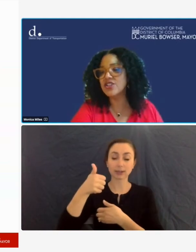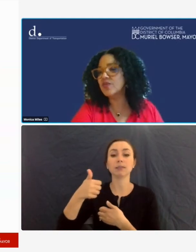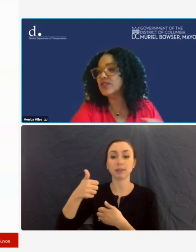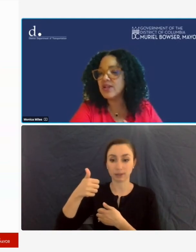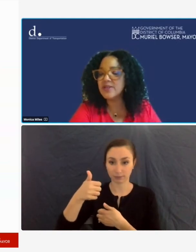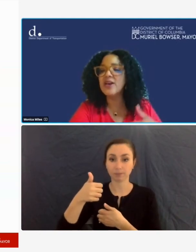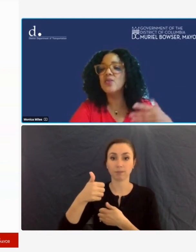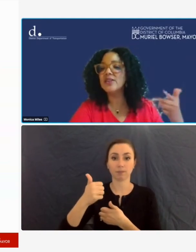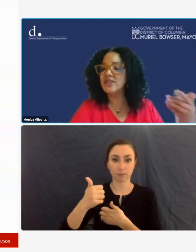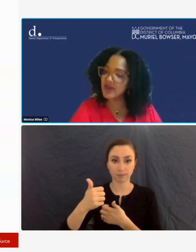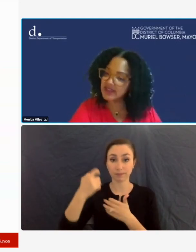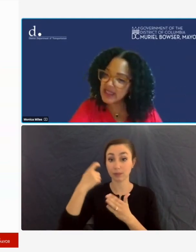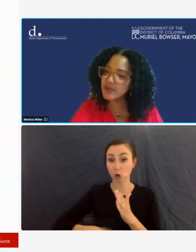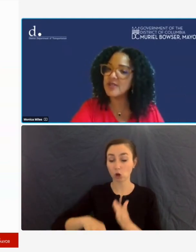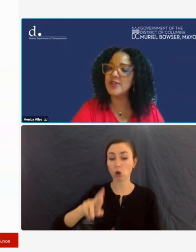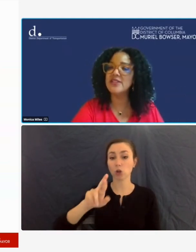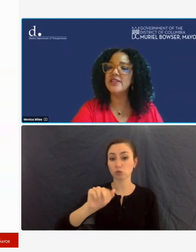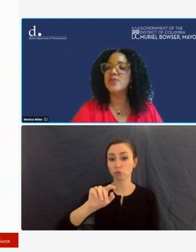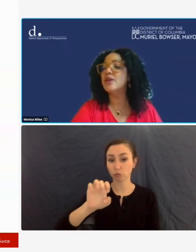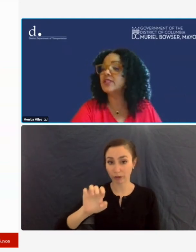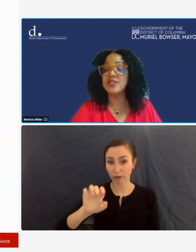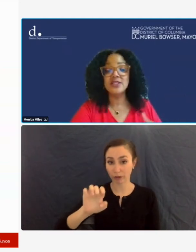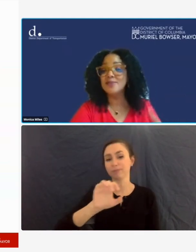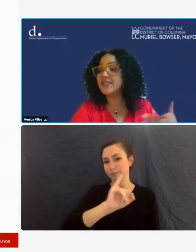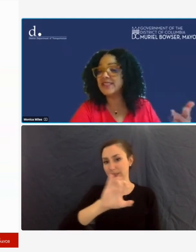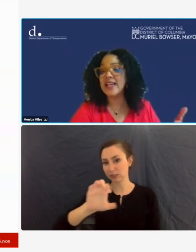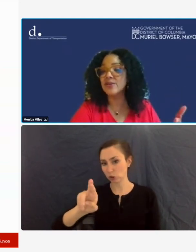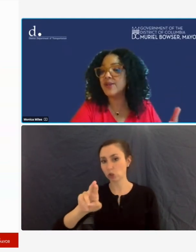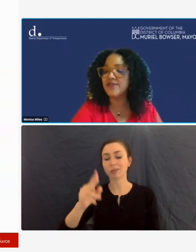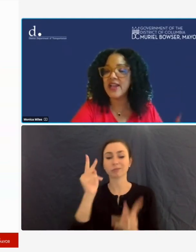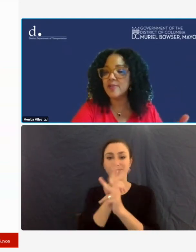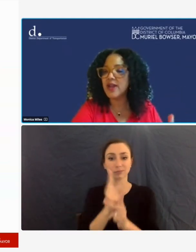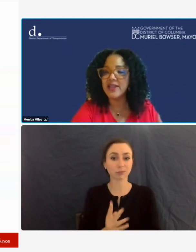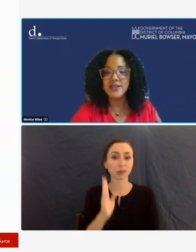we talked about what direct salary expense is we know it's just simply the salary divided by